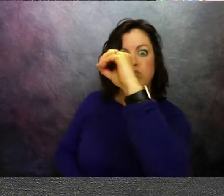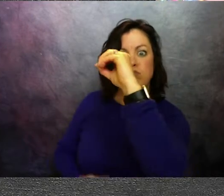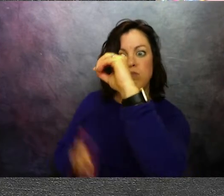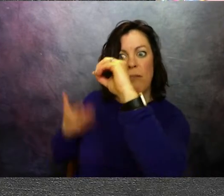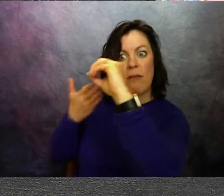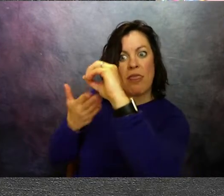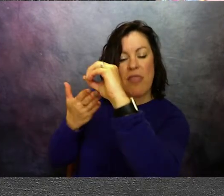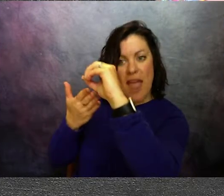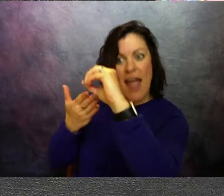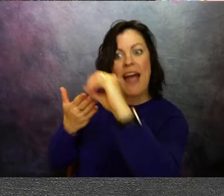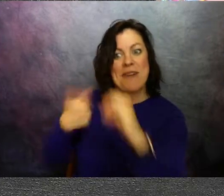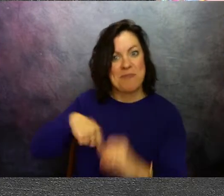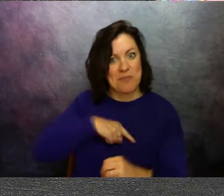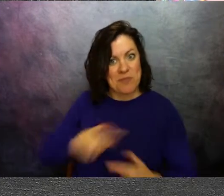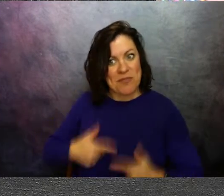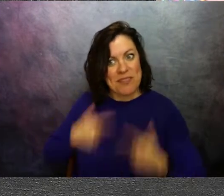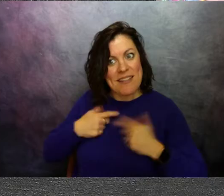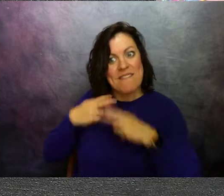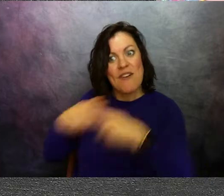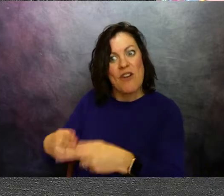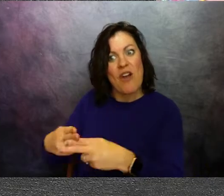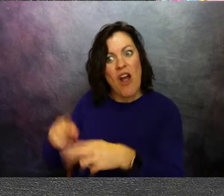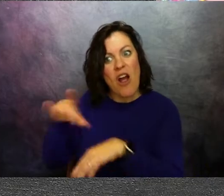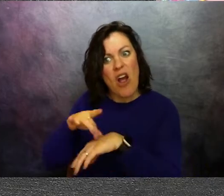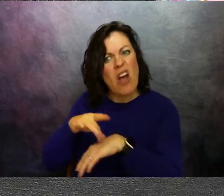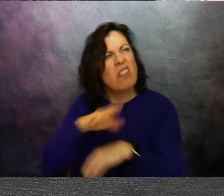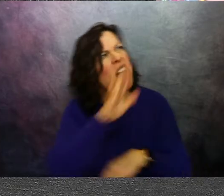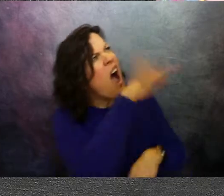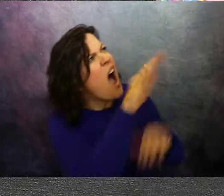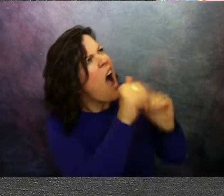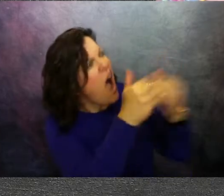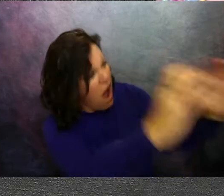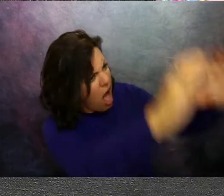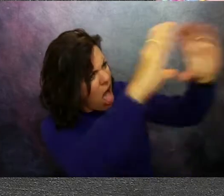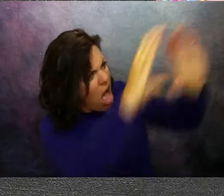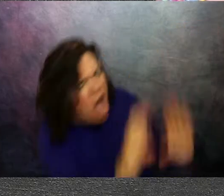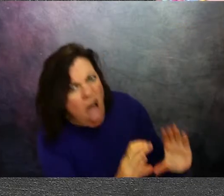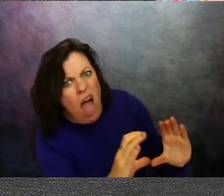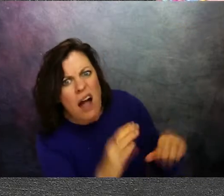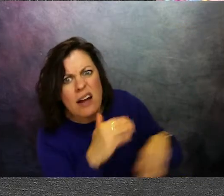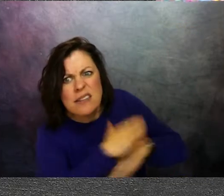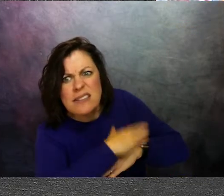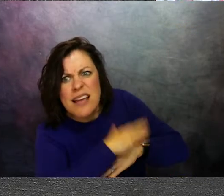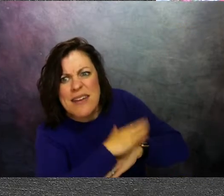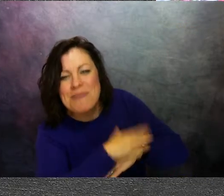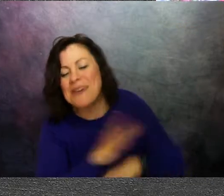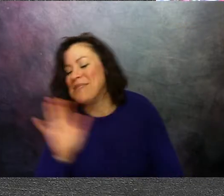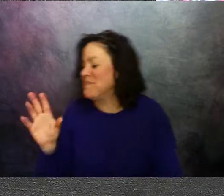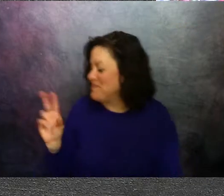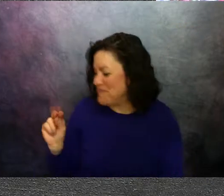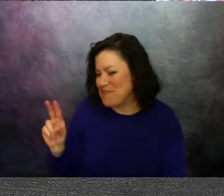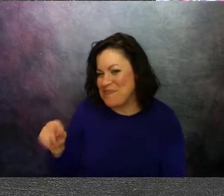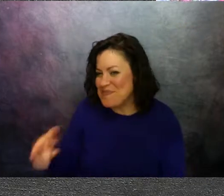Wow. How does it fit on the table? Oh, because the globe is on the model.